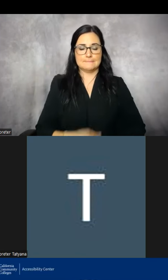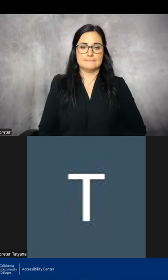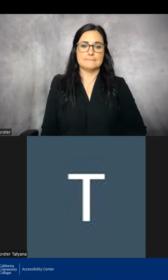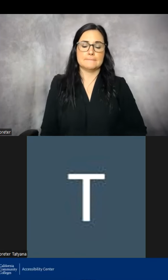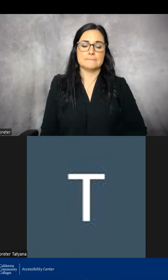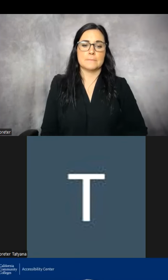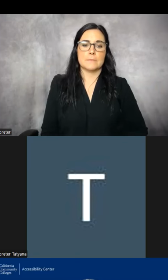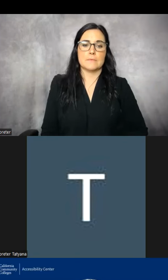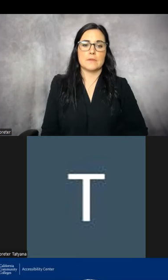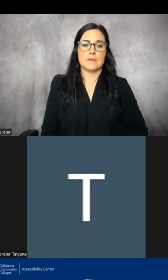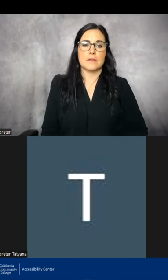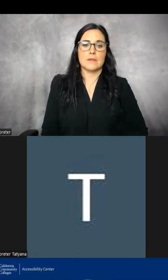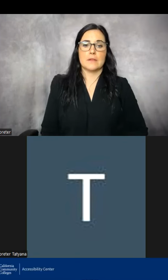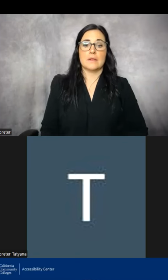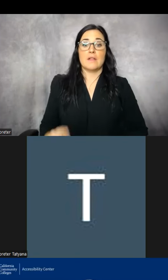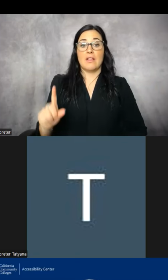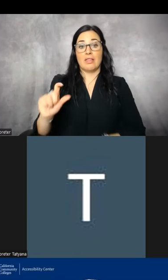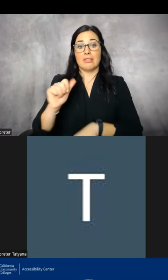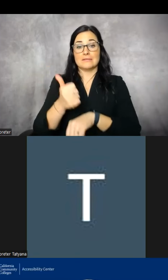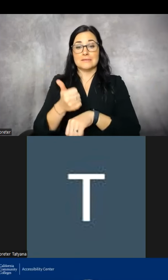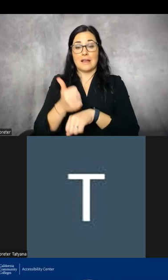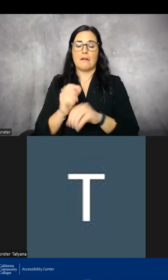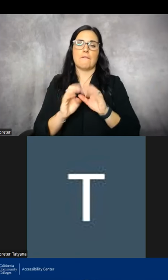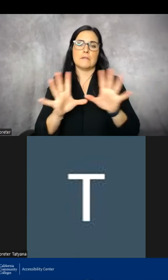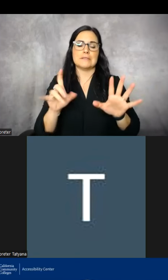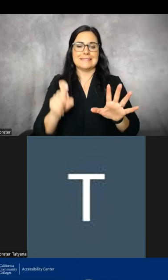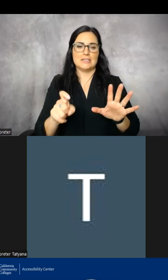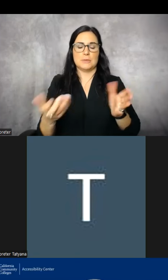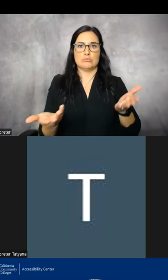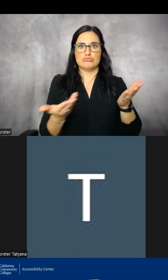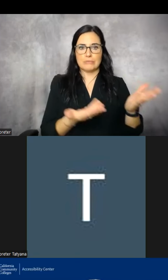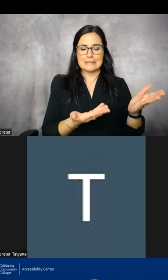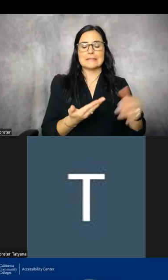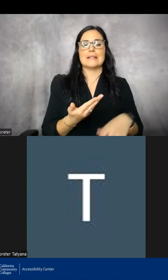And those settings obviously they need to be present and they need to be valid.